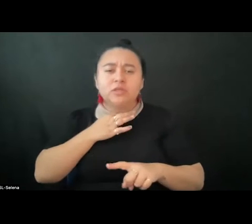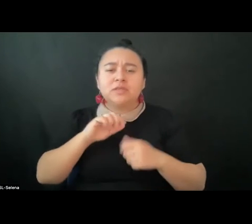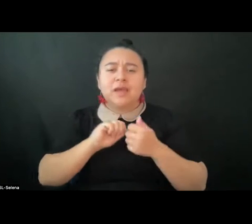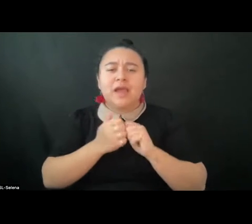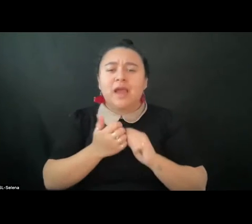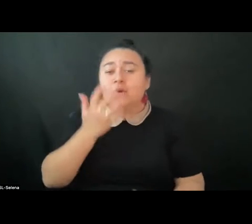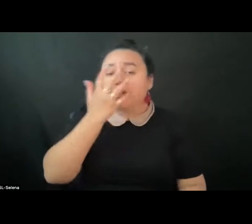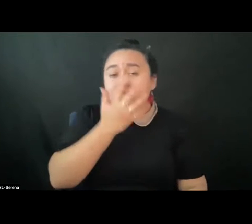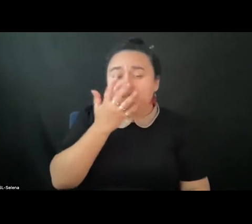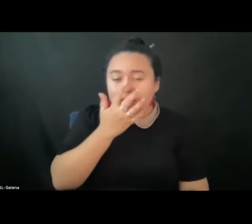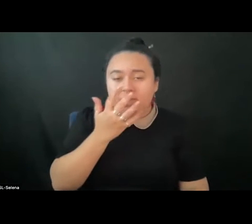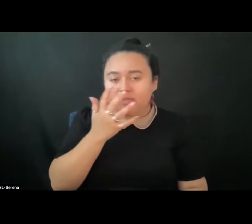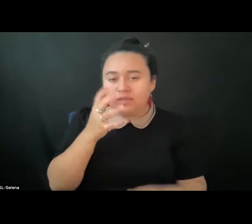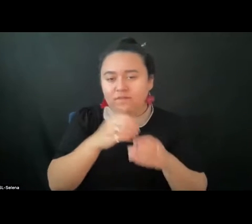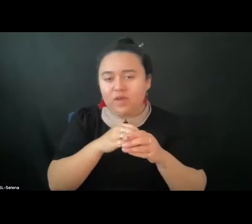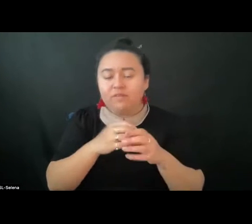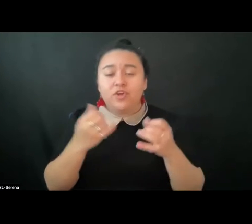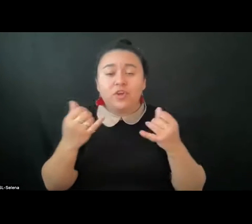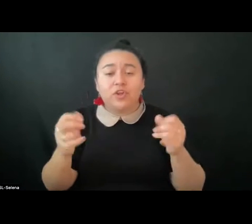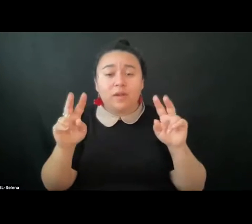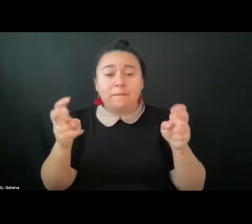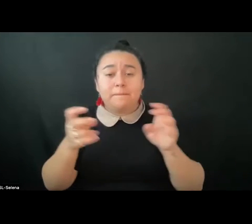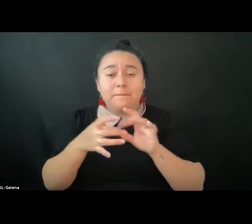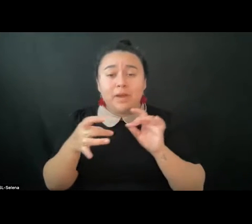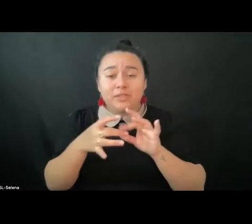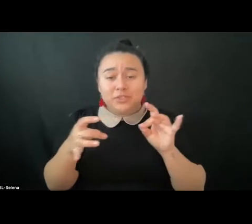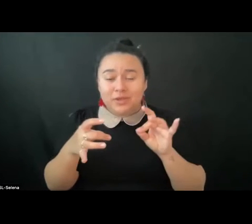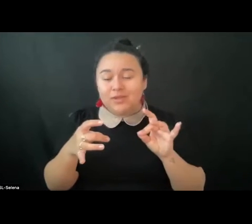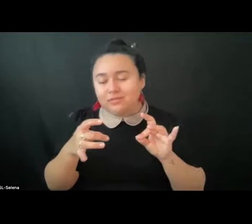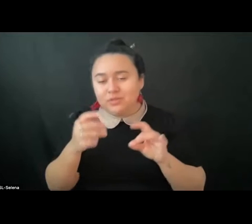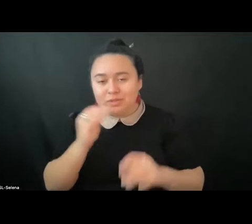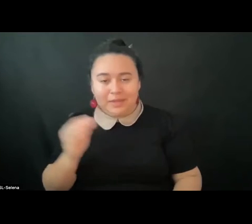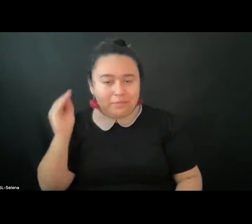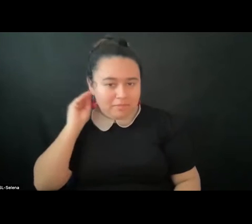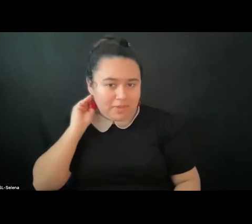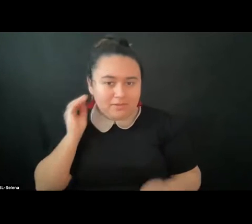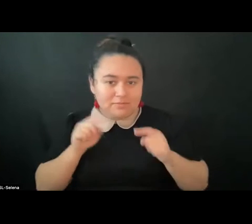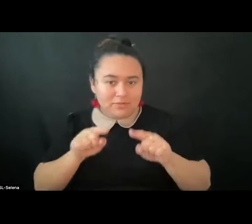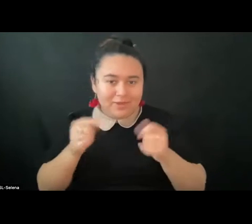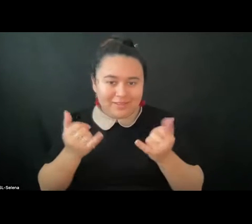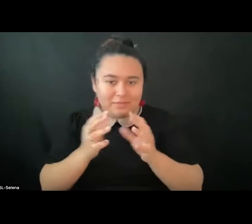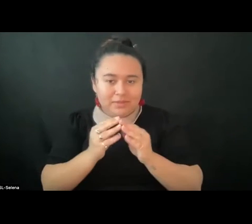Our doesn't mantra, which I would encourage you to keep as we go through this webinar -- keep in